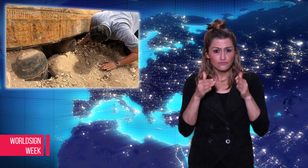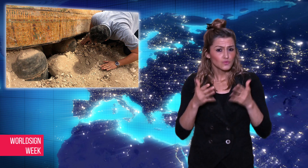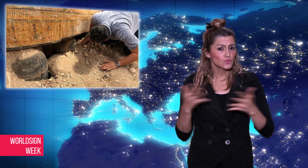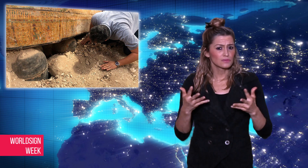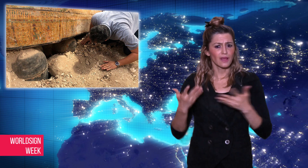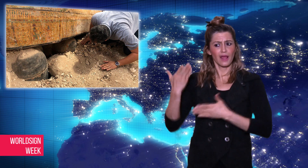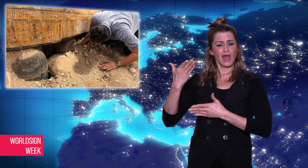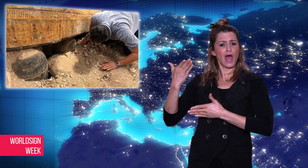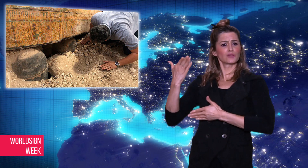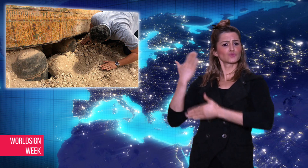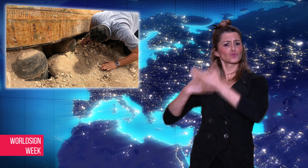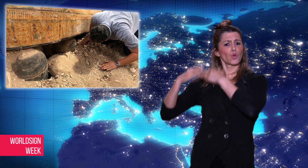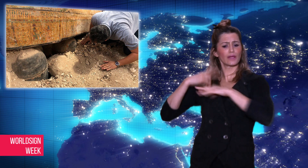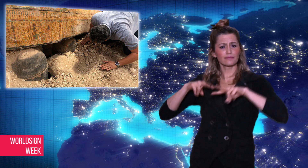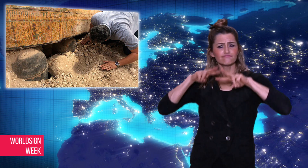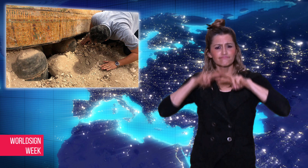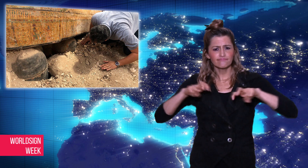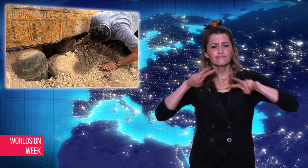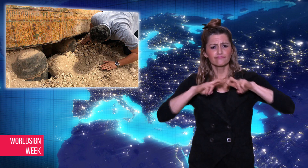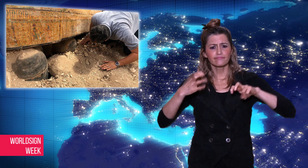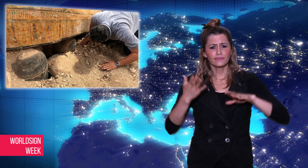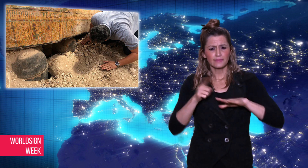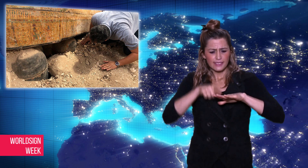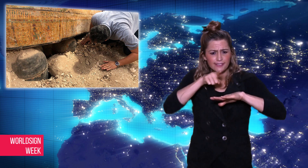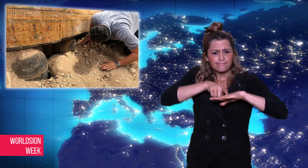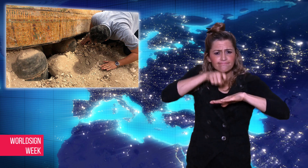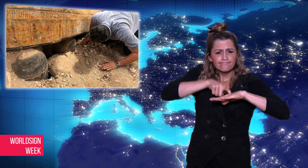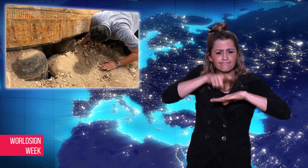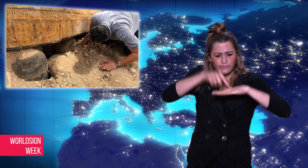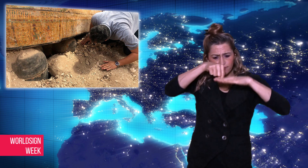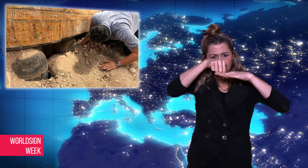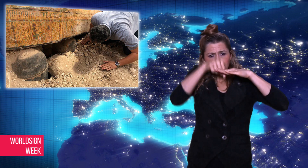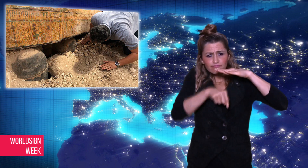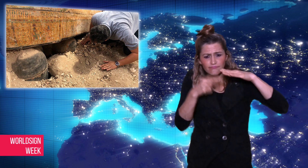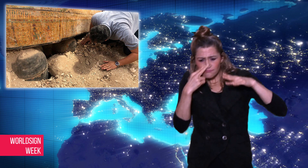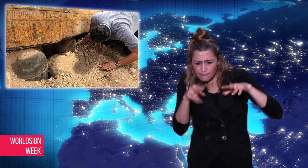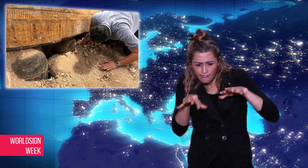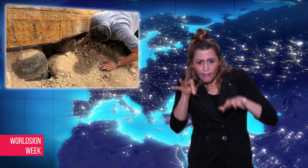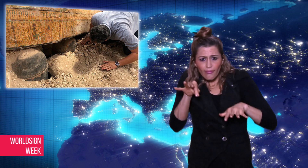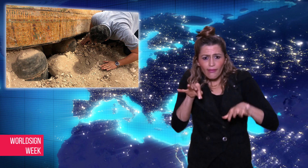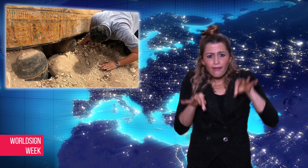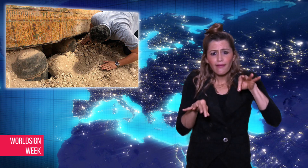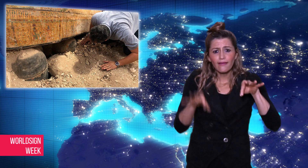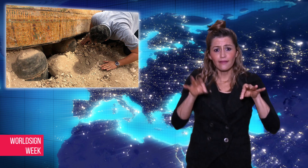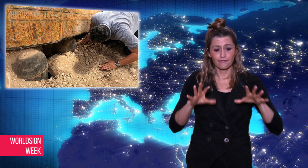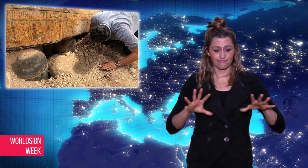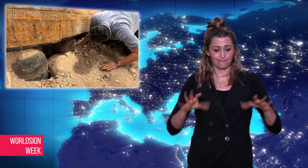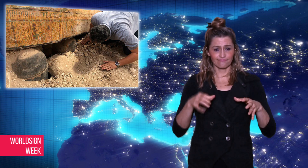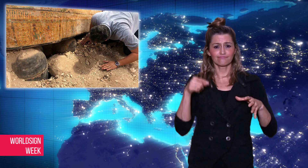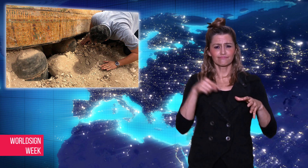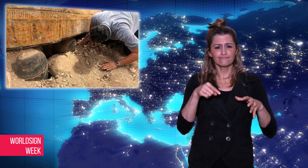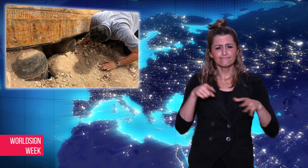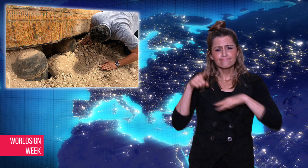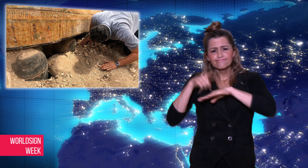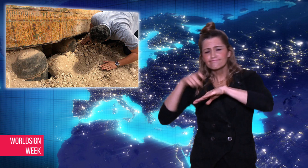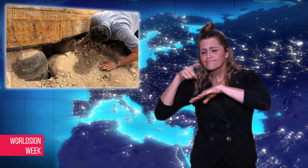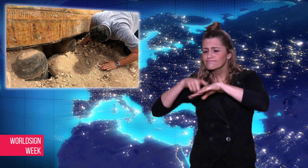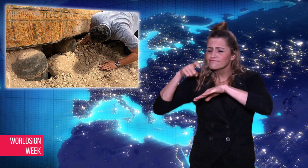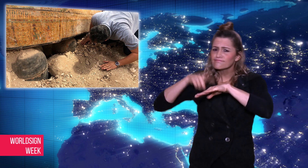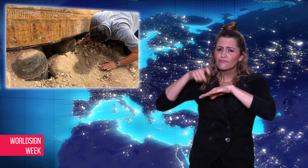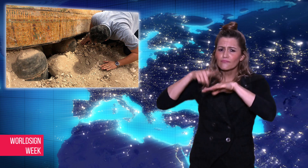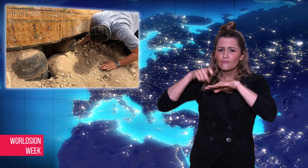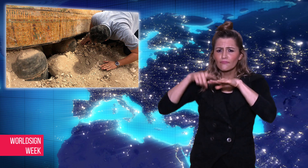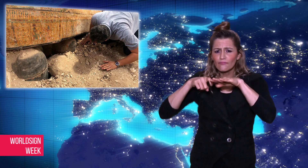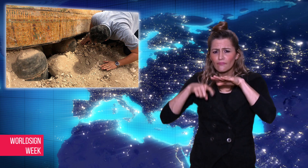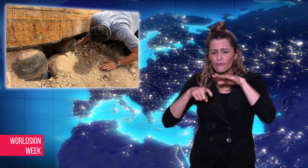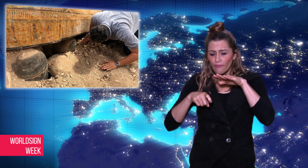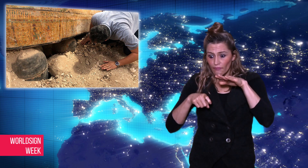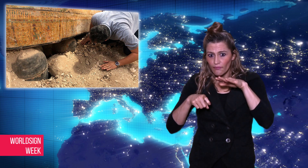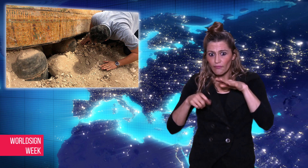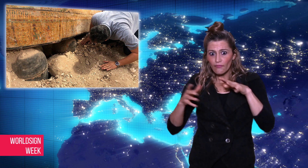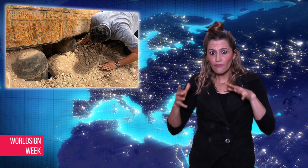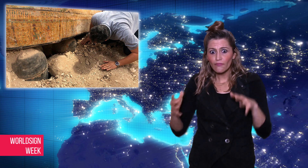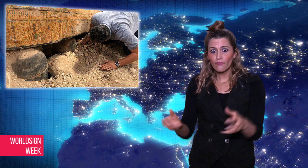[Dawn]: A team of archaeologists discovered a